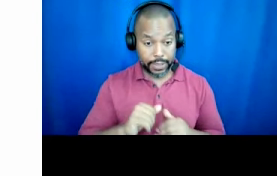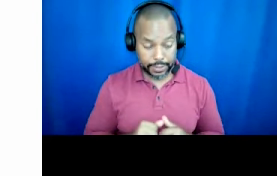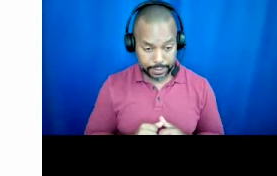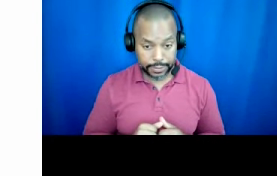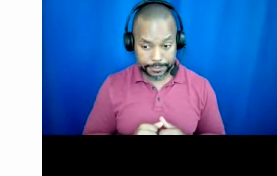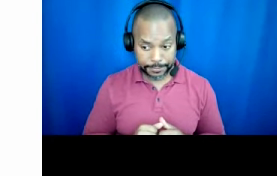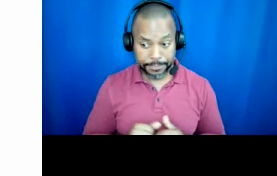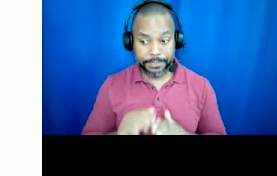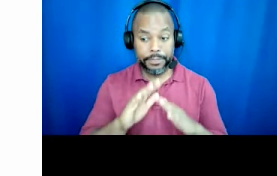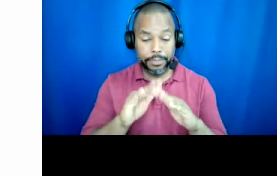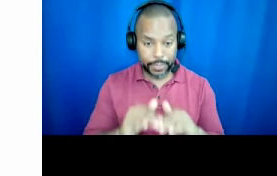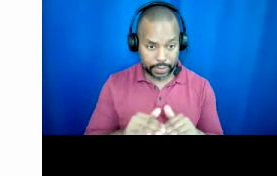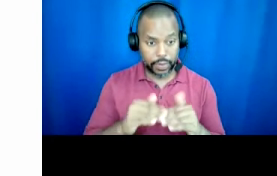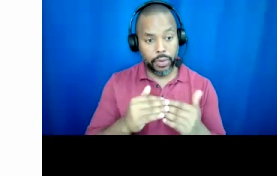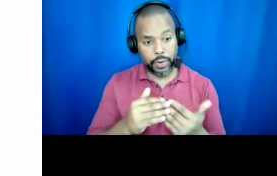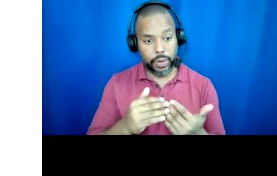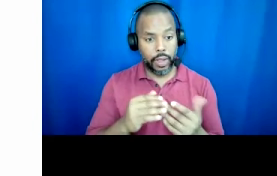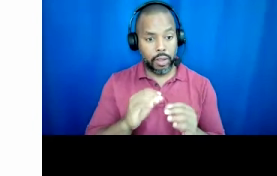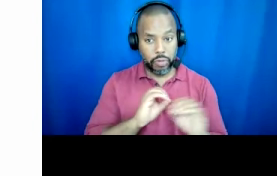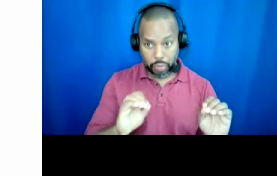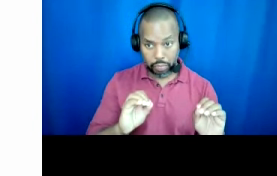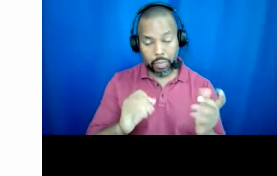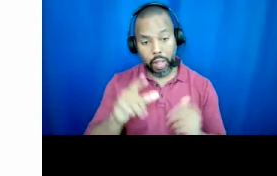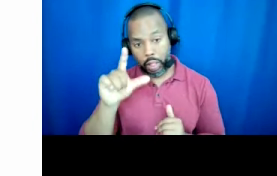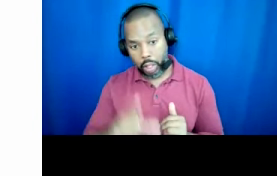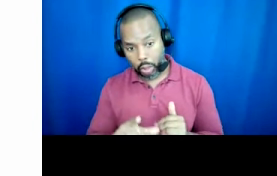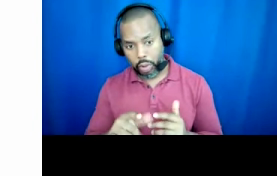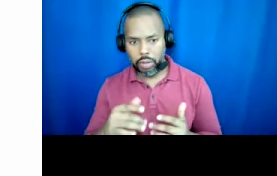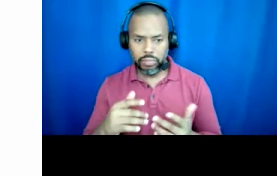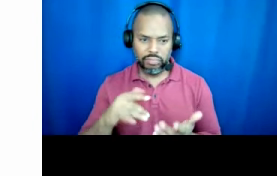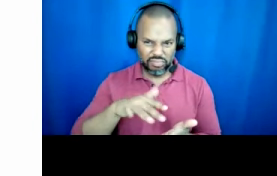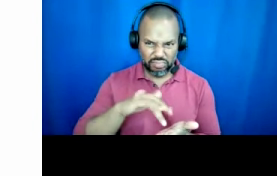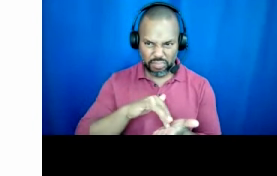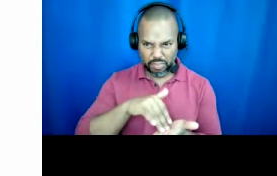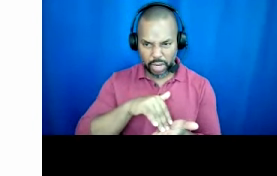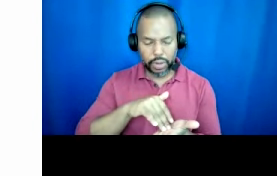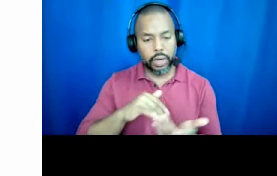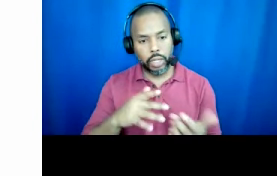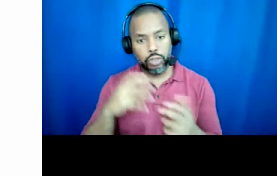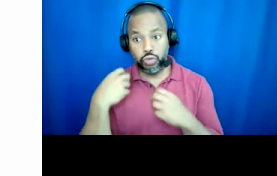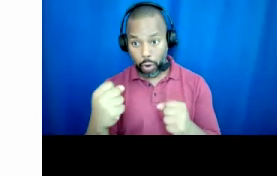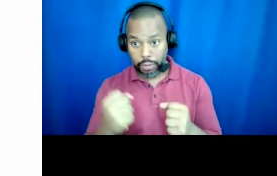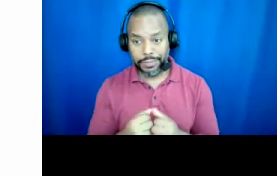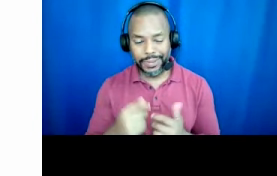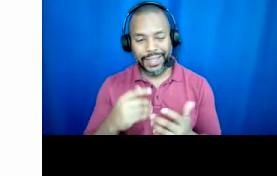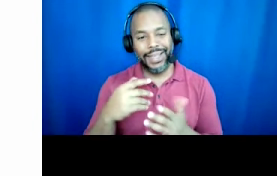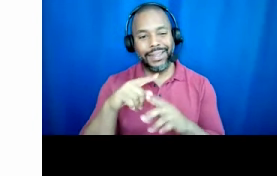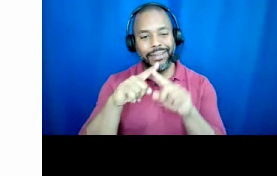moderate and strong would serve as the basis for evaluation by the committee with submitted requests.